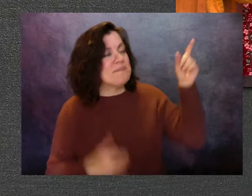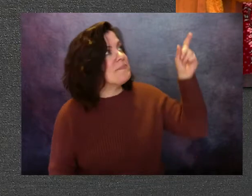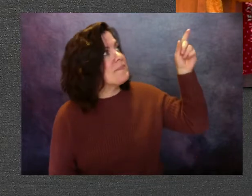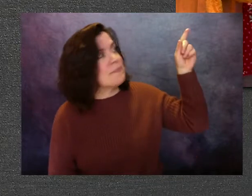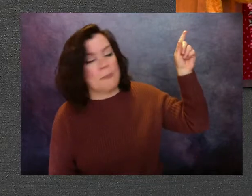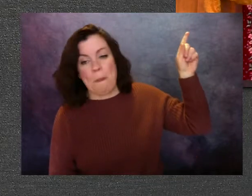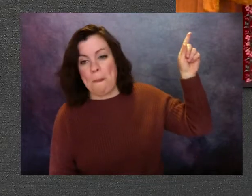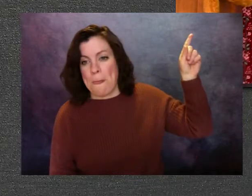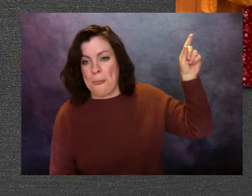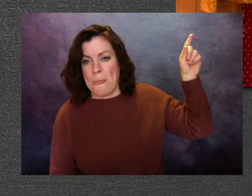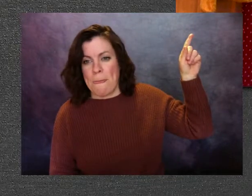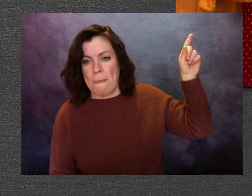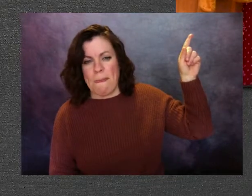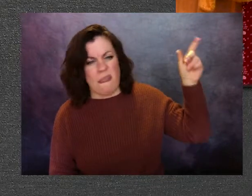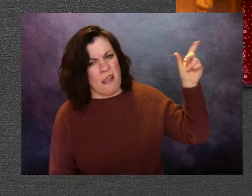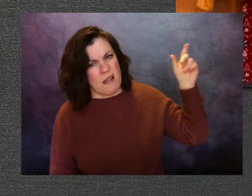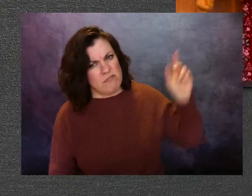our next community helper